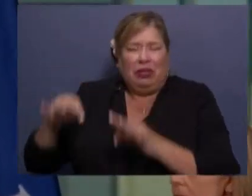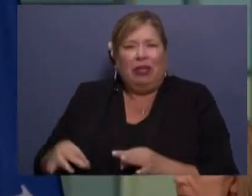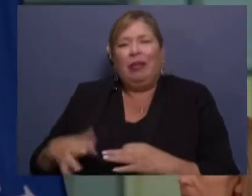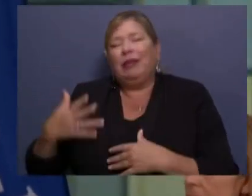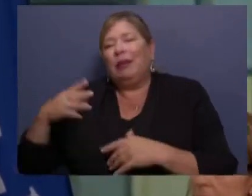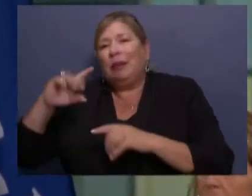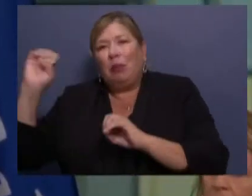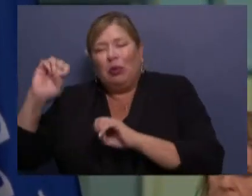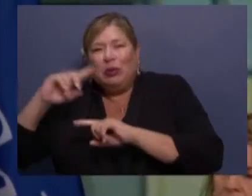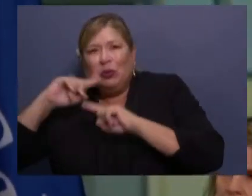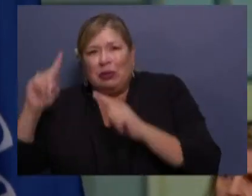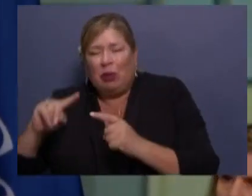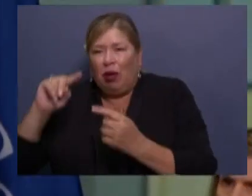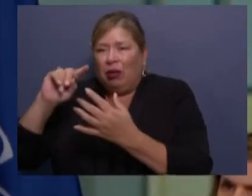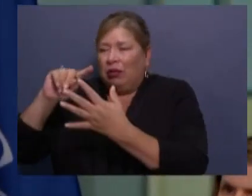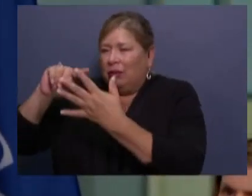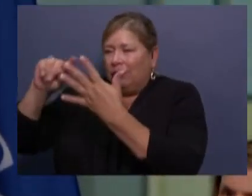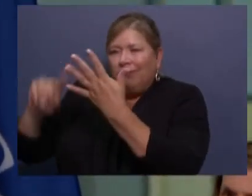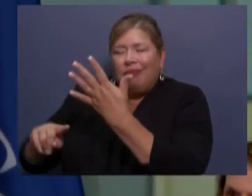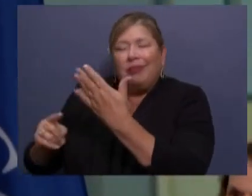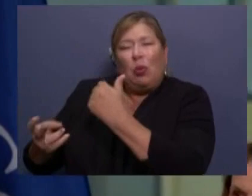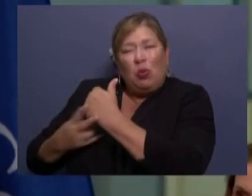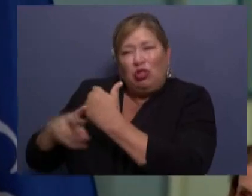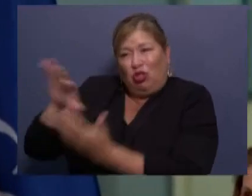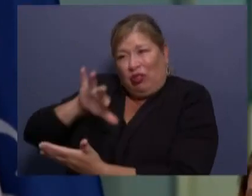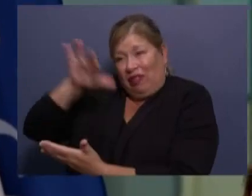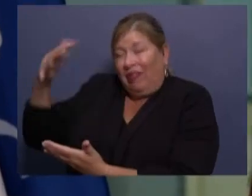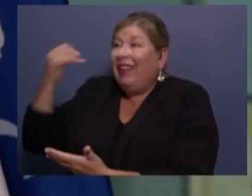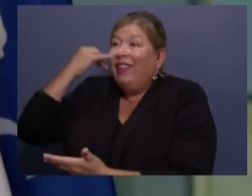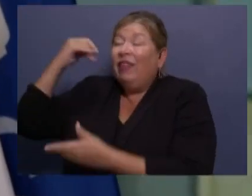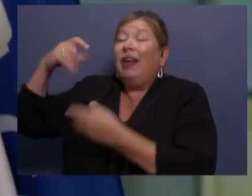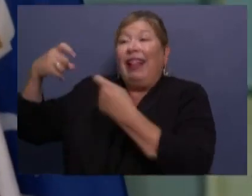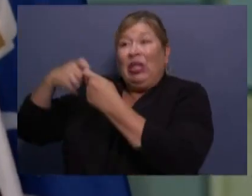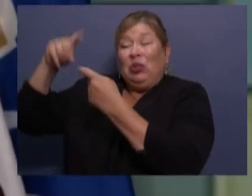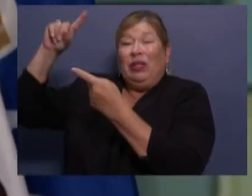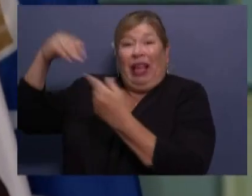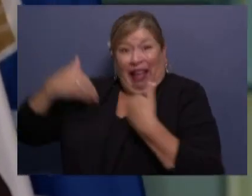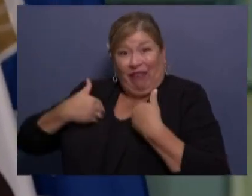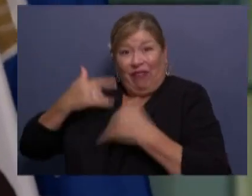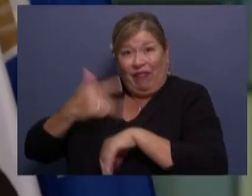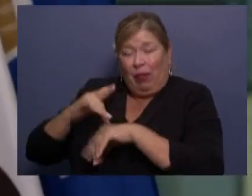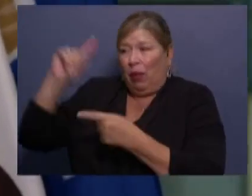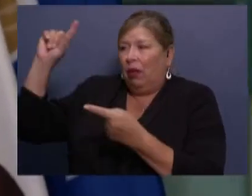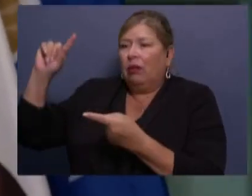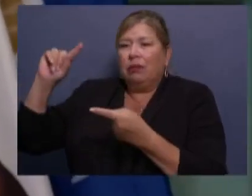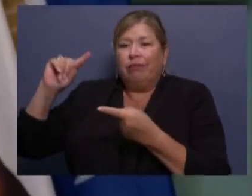the emergency response, our operating reserves. If those are exhausted at that point we would be conveying to the